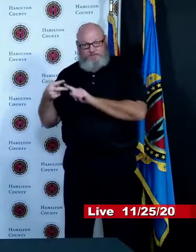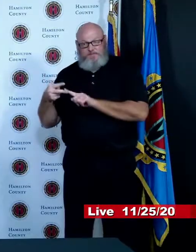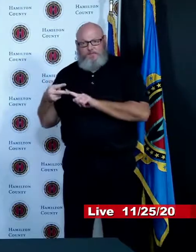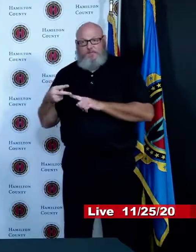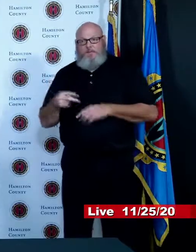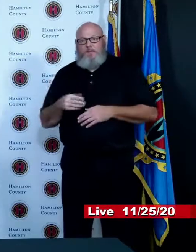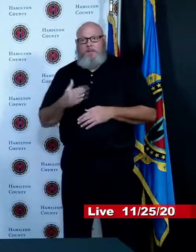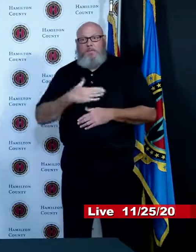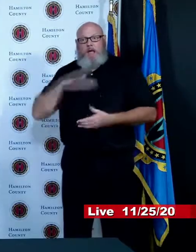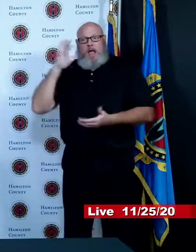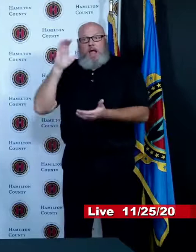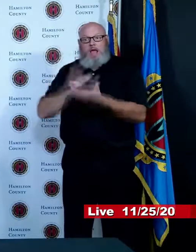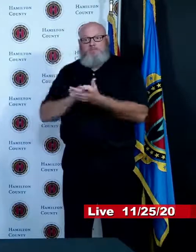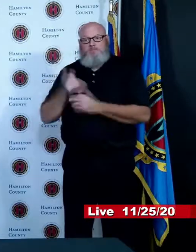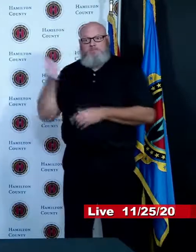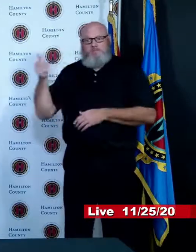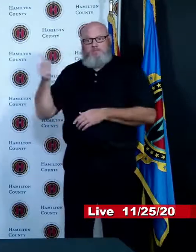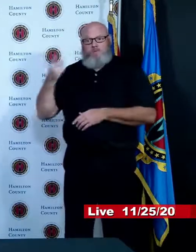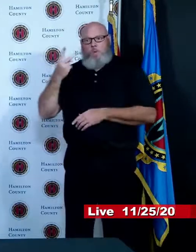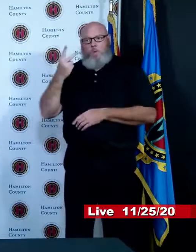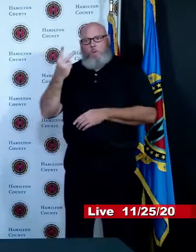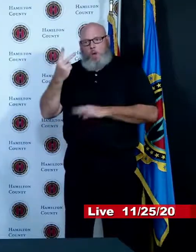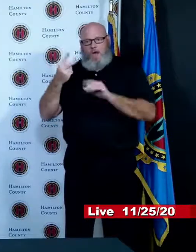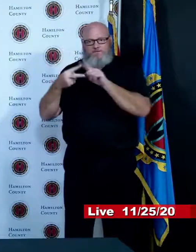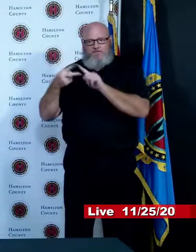at the same time I can certainly understand especially from communities of color